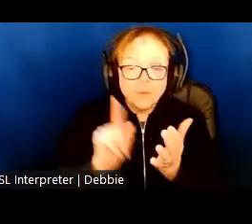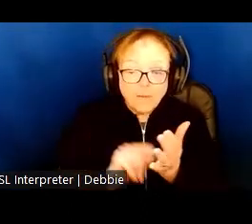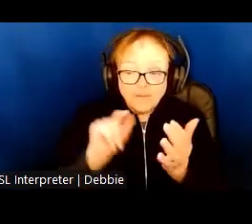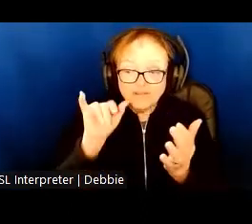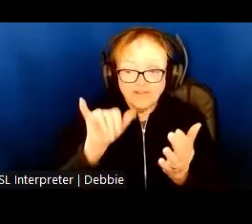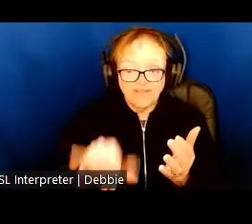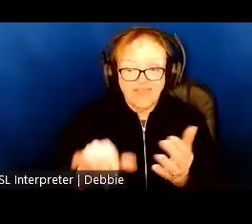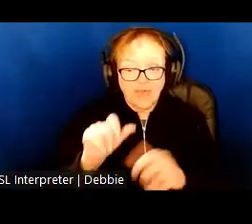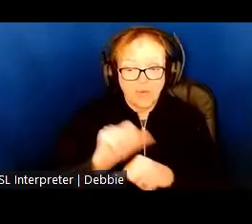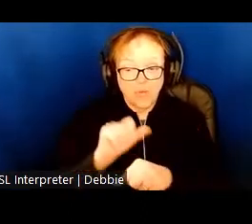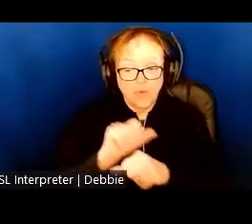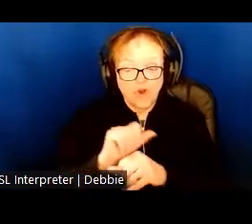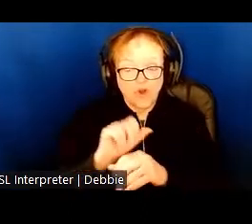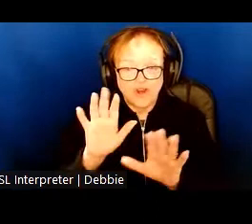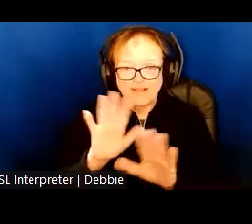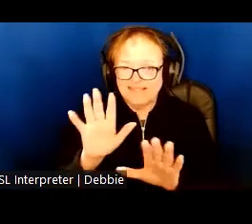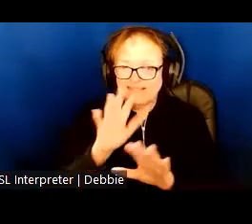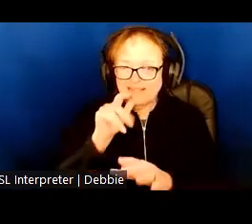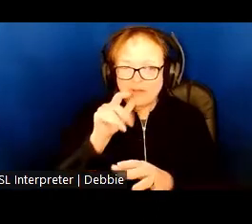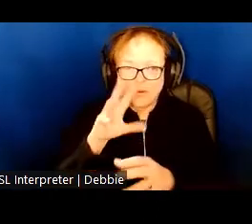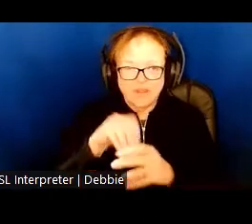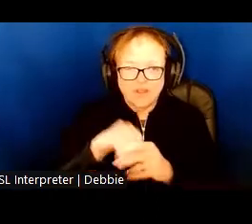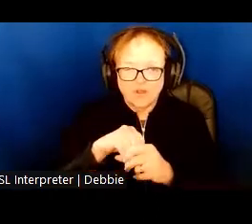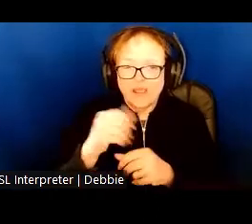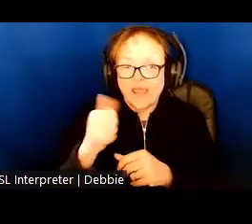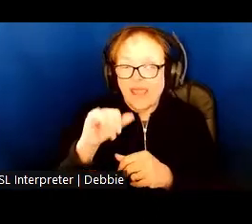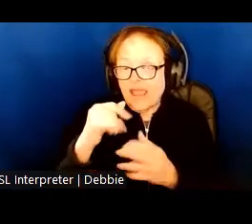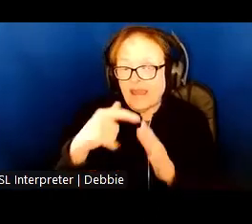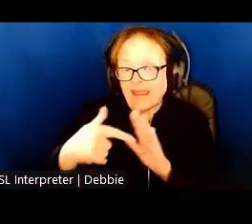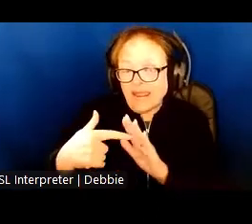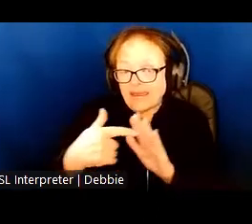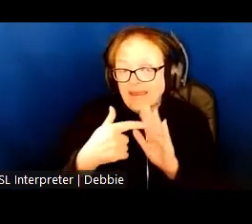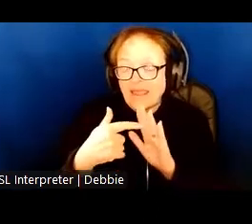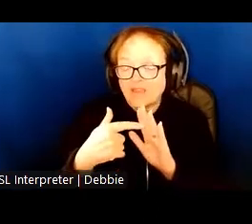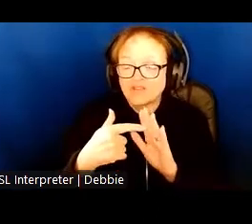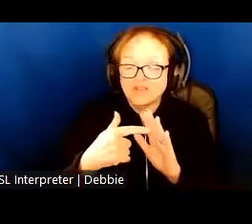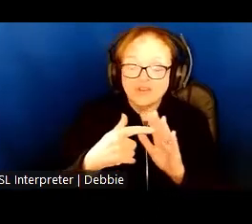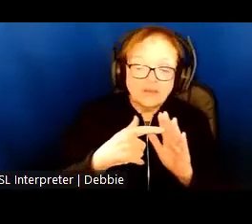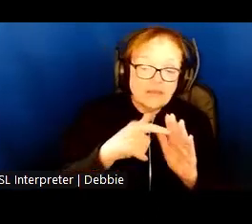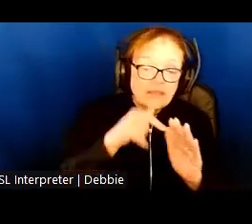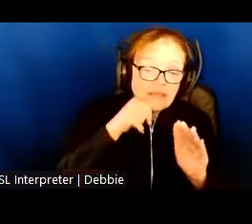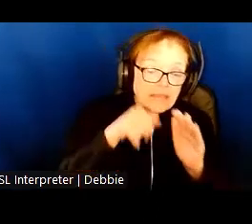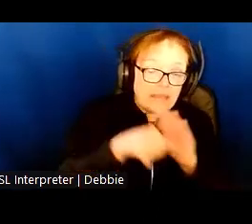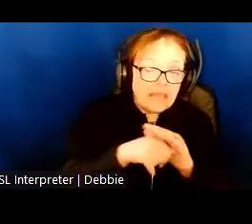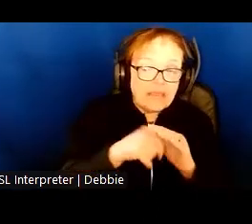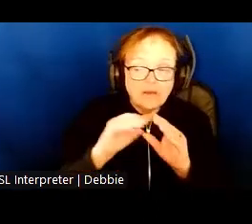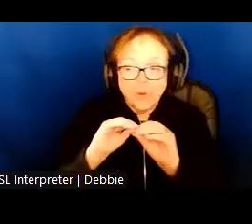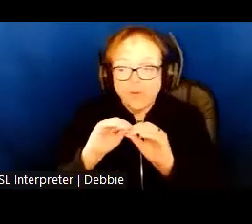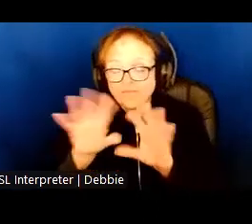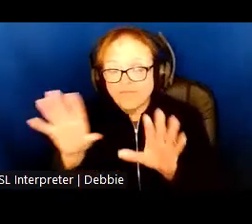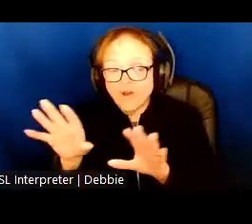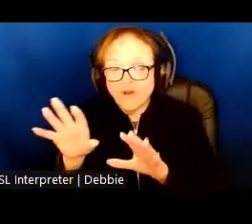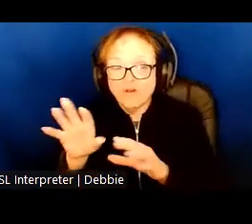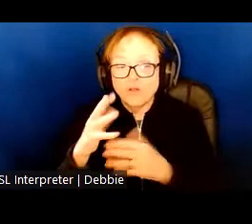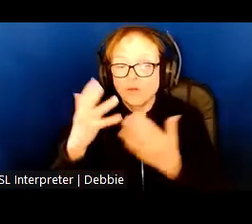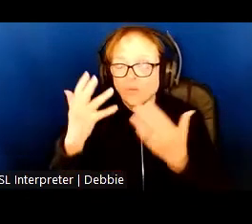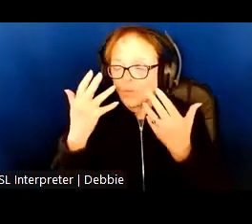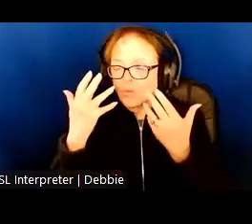Any indication, hinted or overt, about the applicant’s age, experience level, or where the applicant is in their career (e.g. “I have been practicing for 30 years” or “After